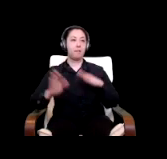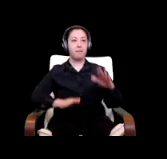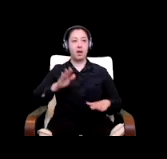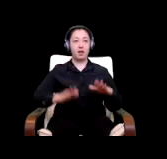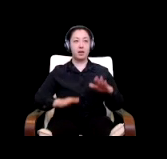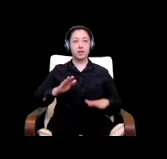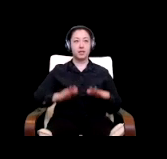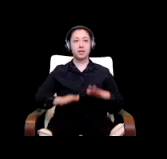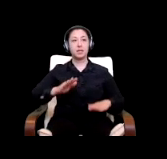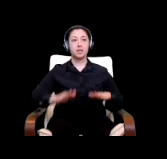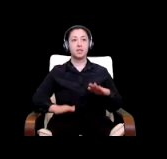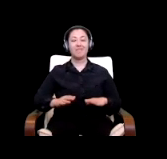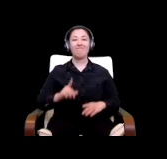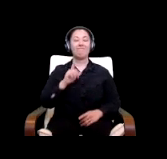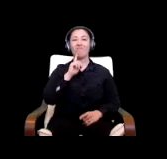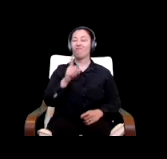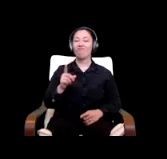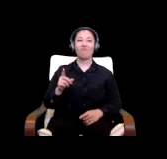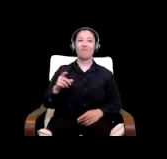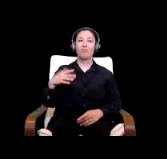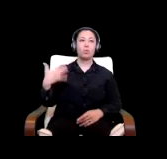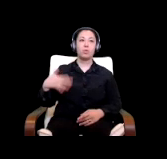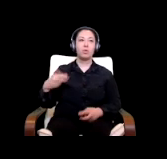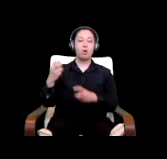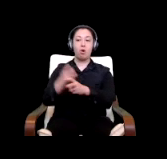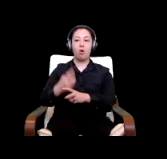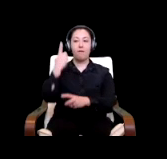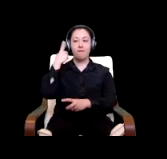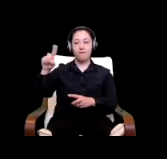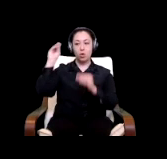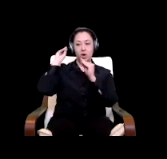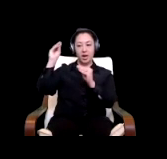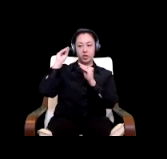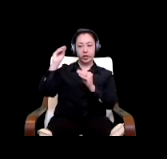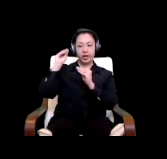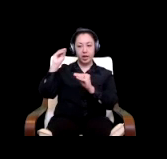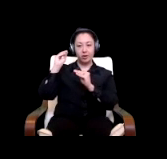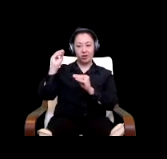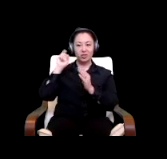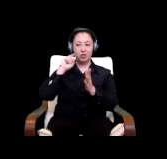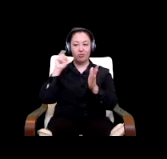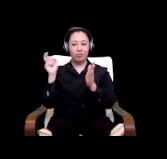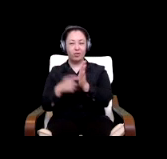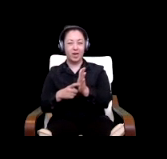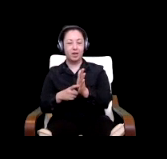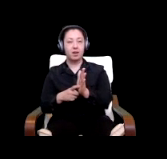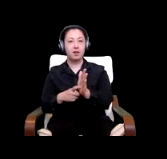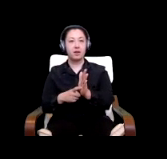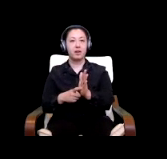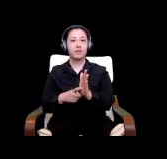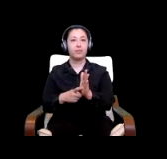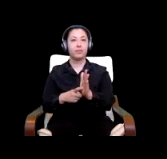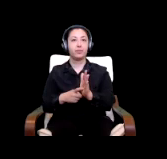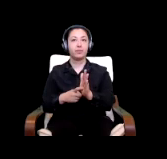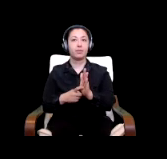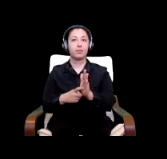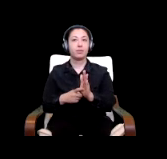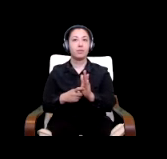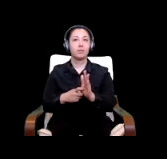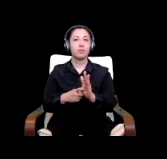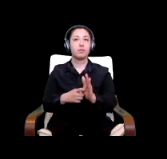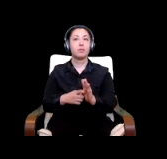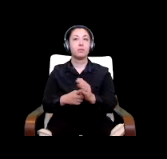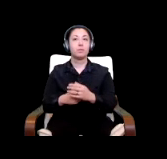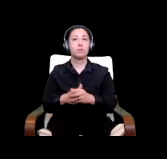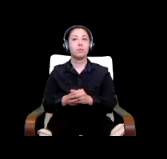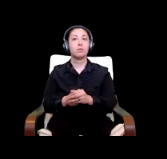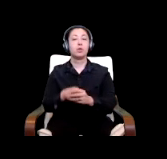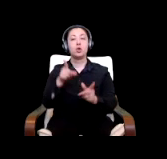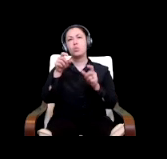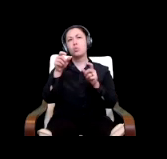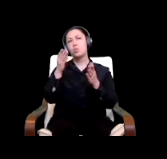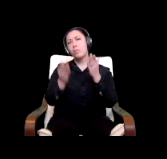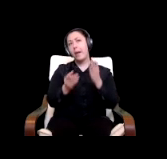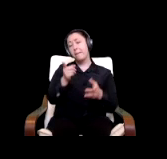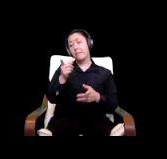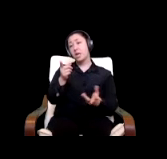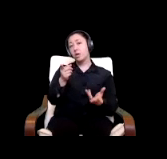is really hard for educators to see. You can see that someone -- you can see the direct